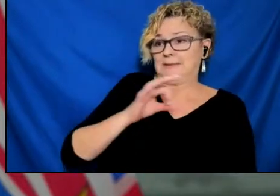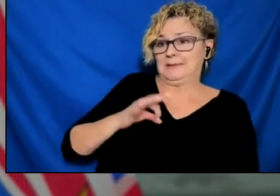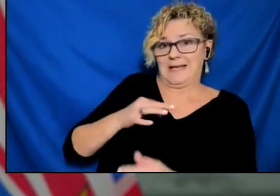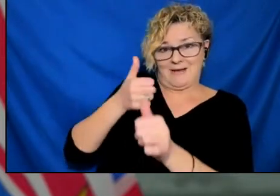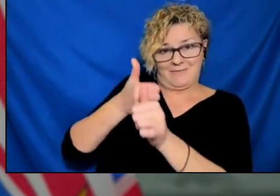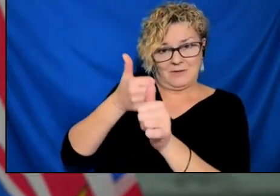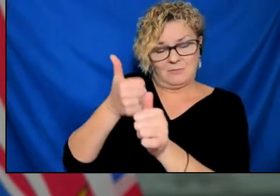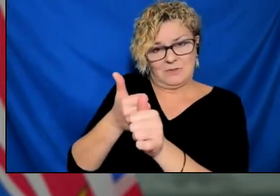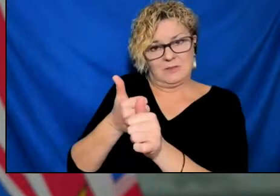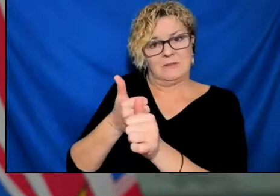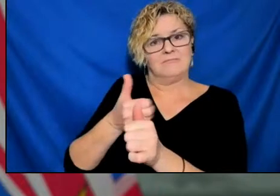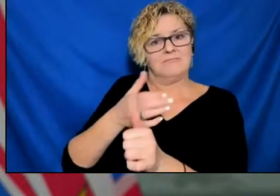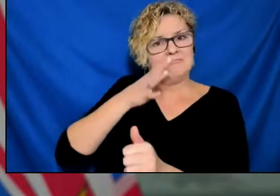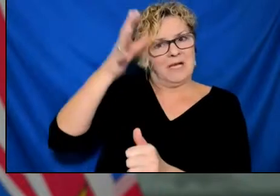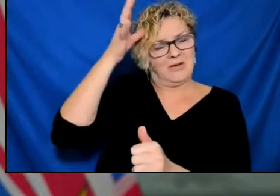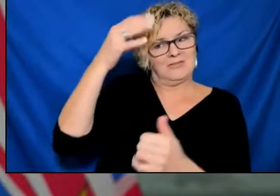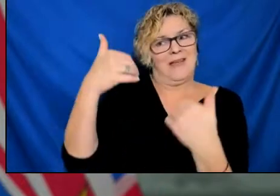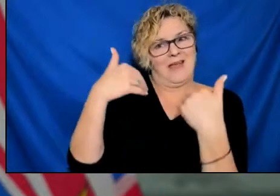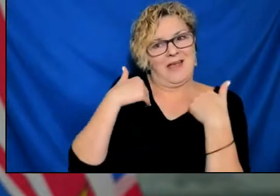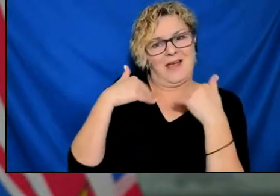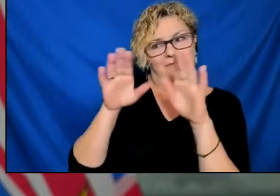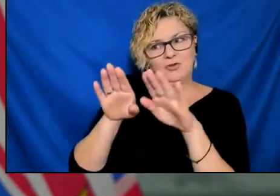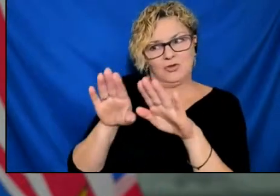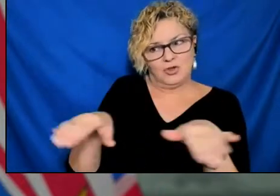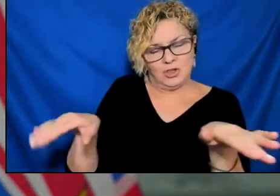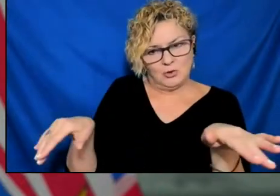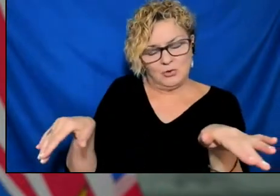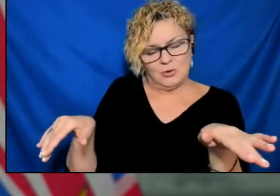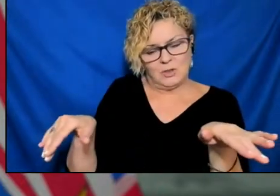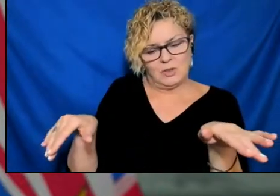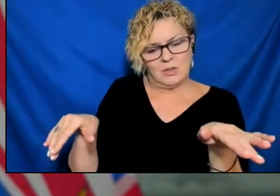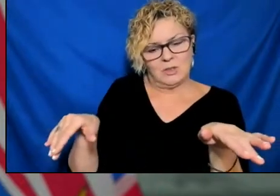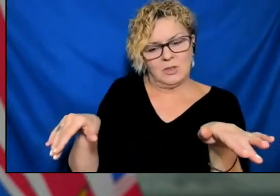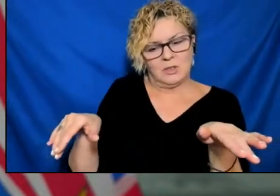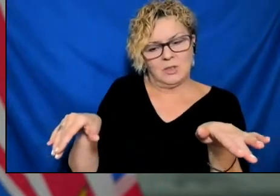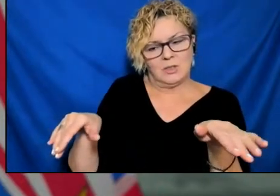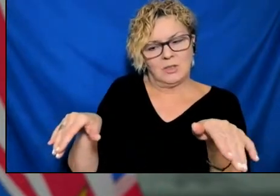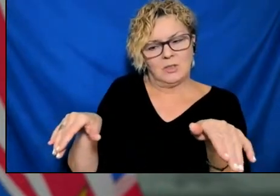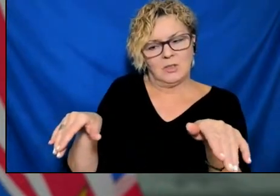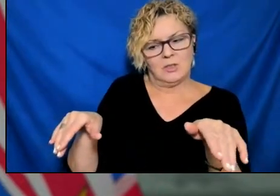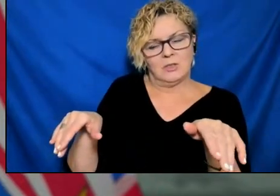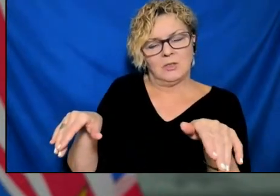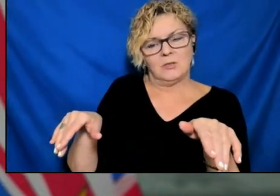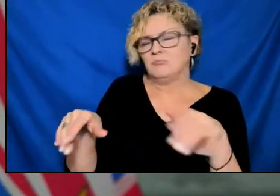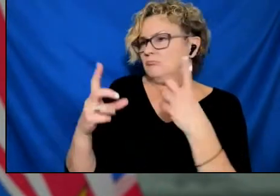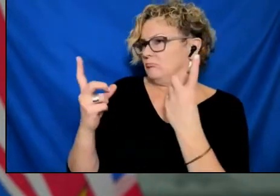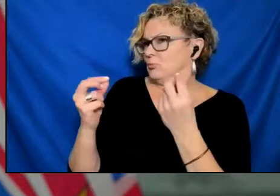saying they will have to find alternate means of taking care of their kids which I've